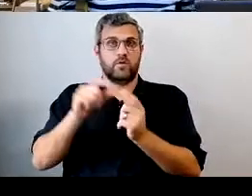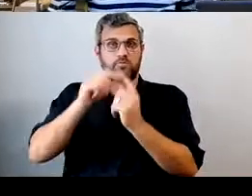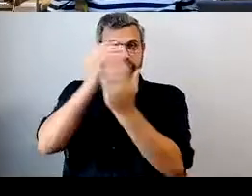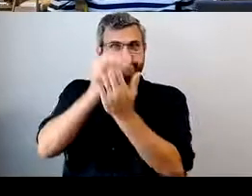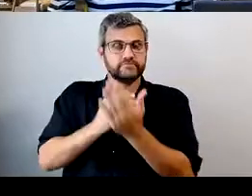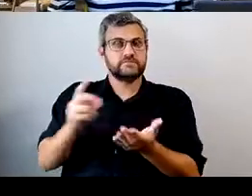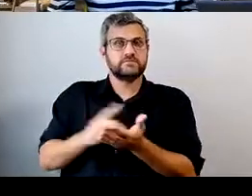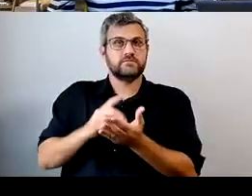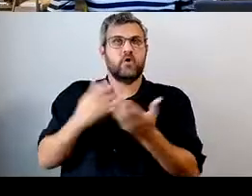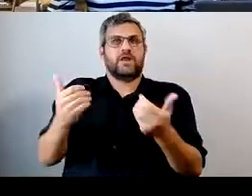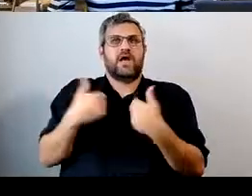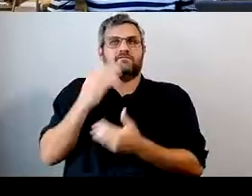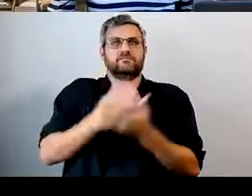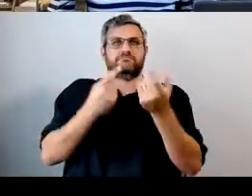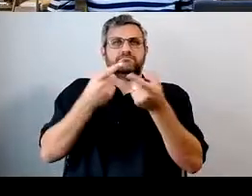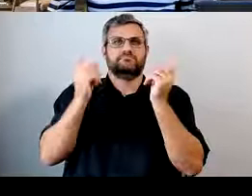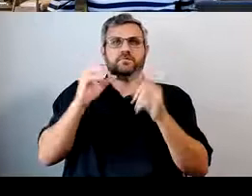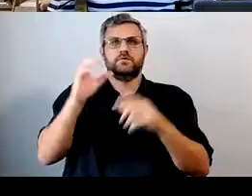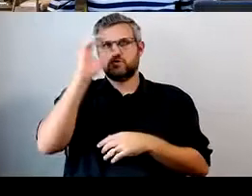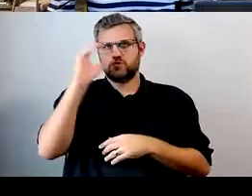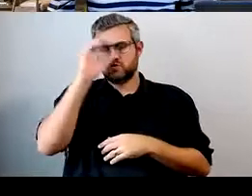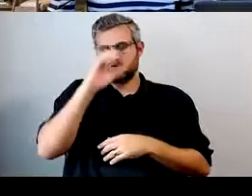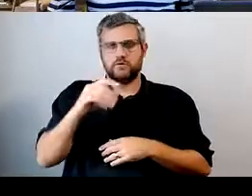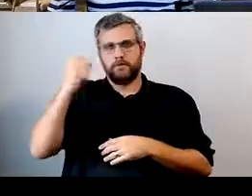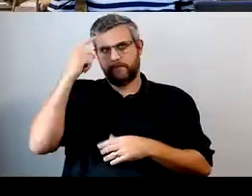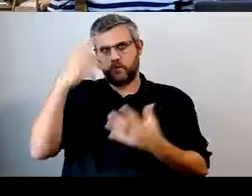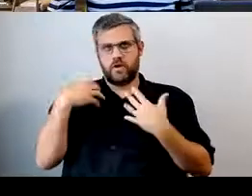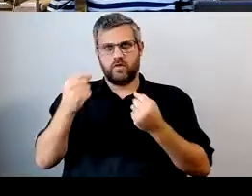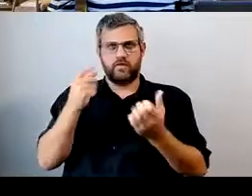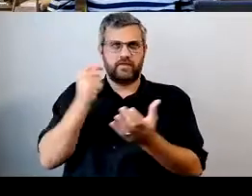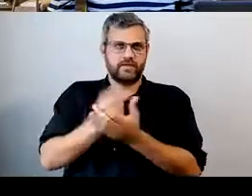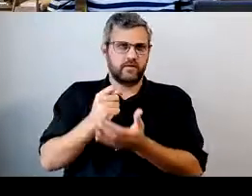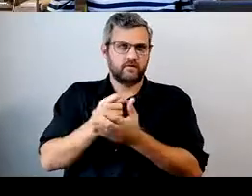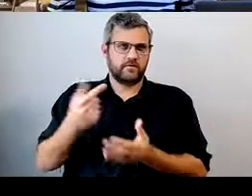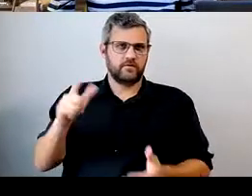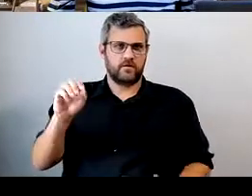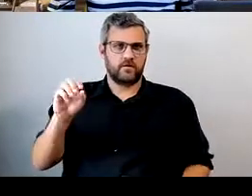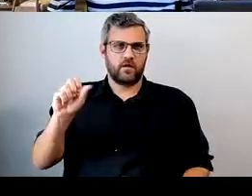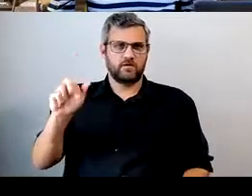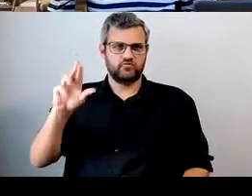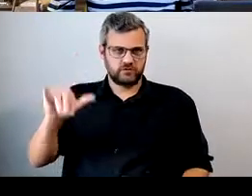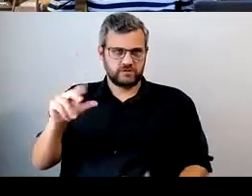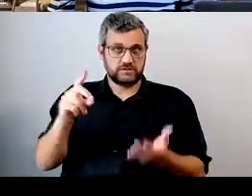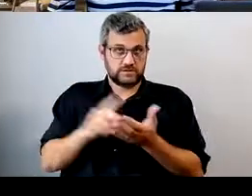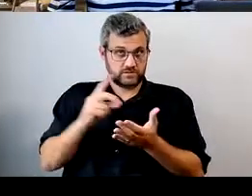So if you just Google like mental health therapy glossary dictionary, you can find some that can help you start yours.